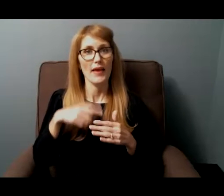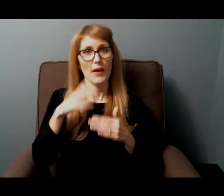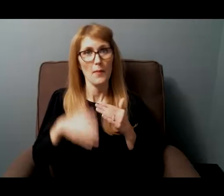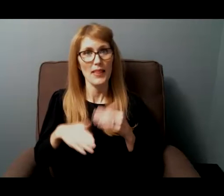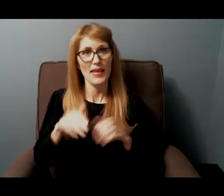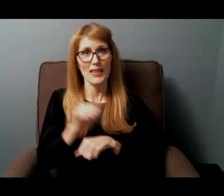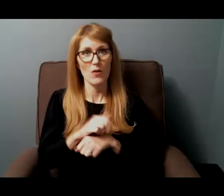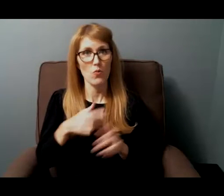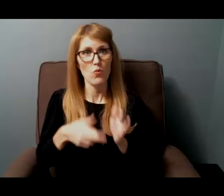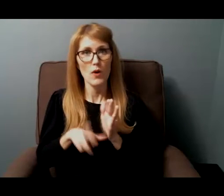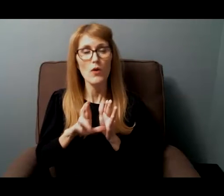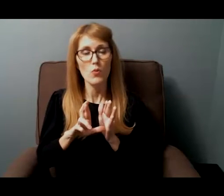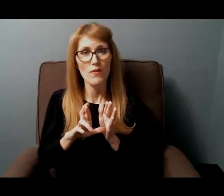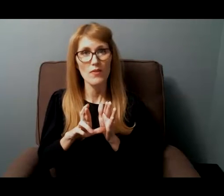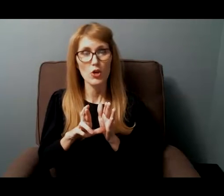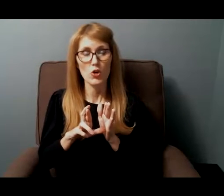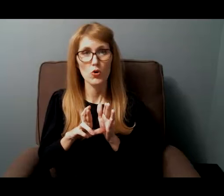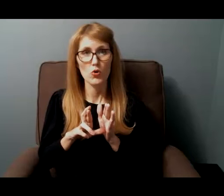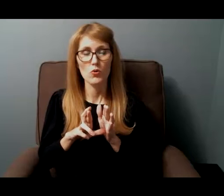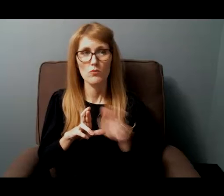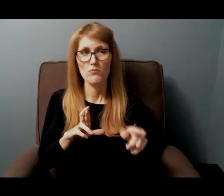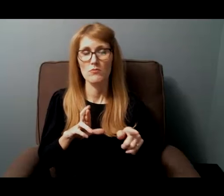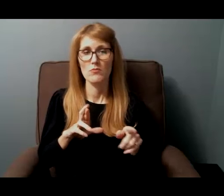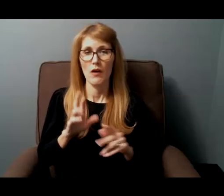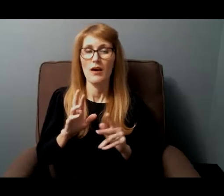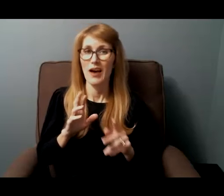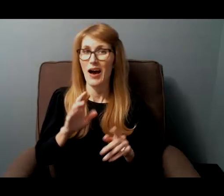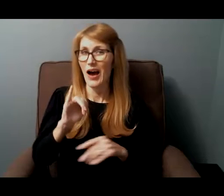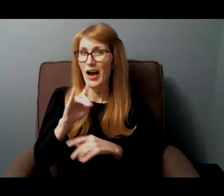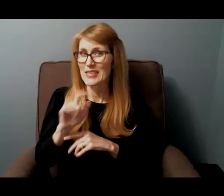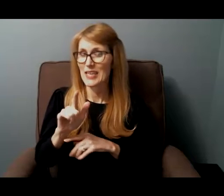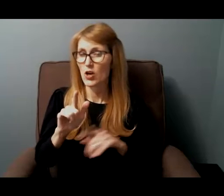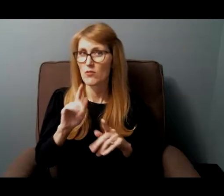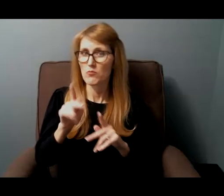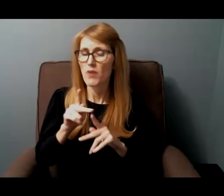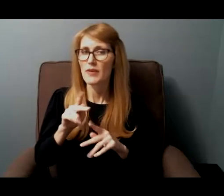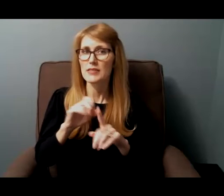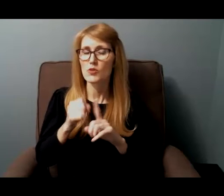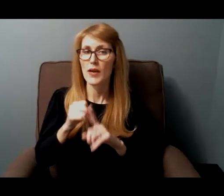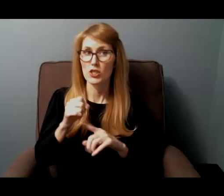what's happened since you started the business, ideally what's happening is you are keeping